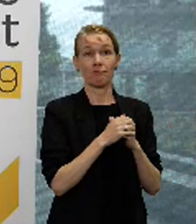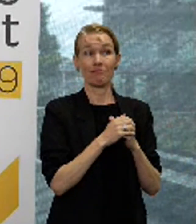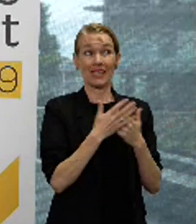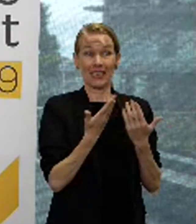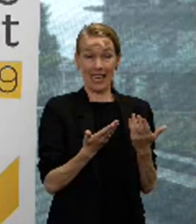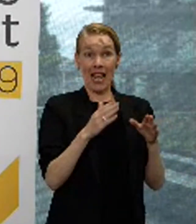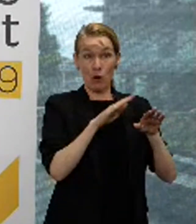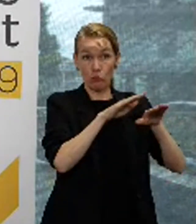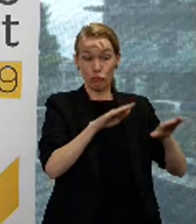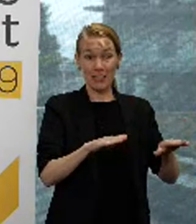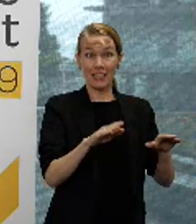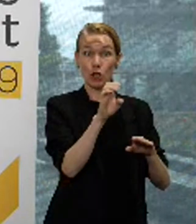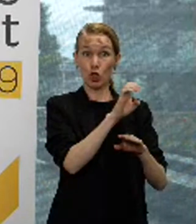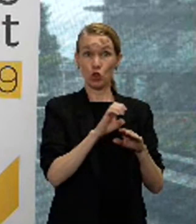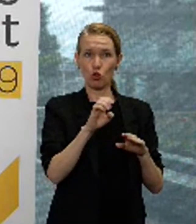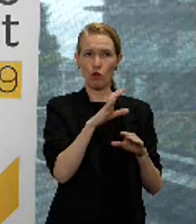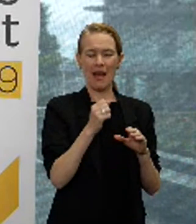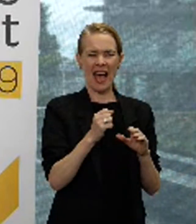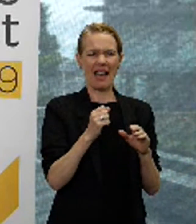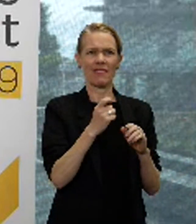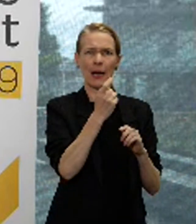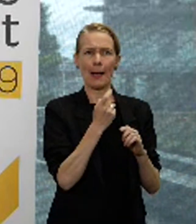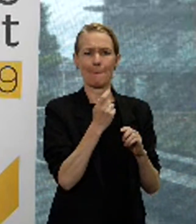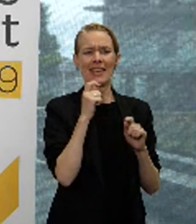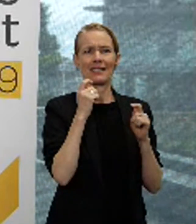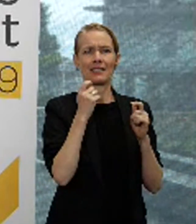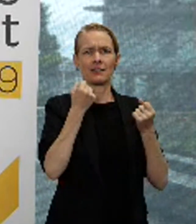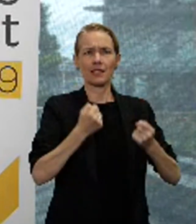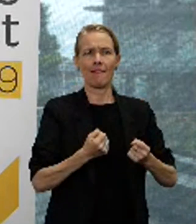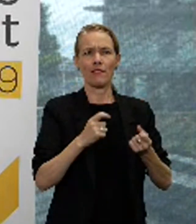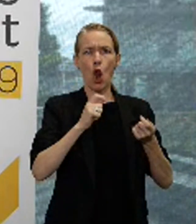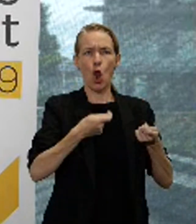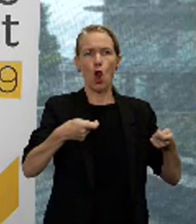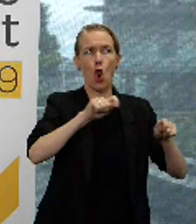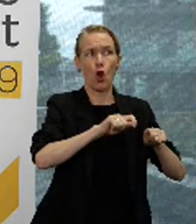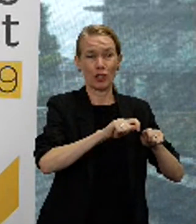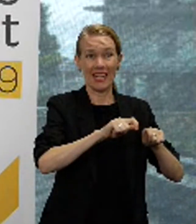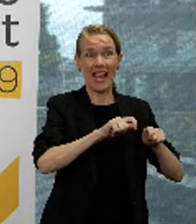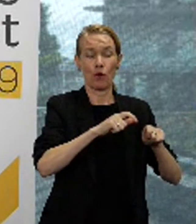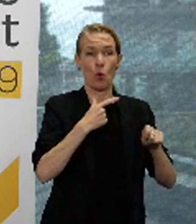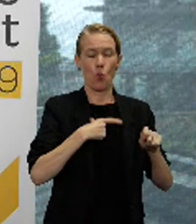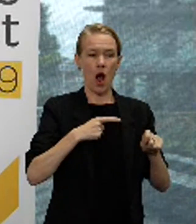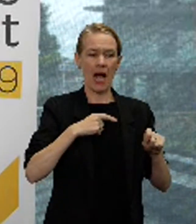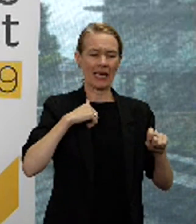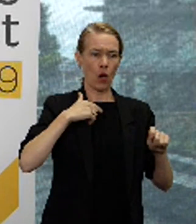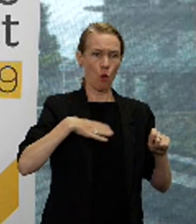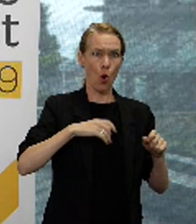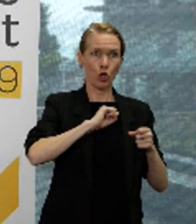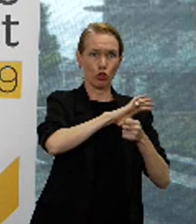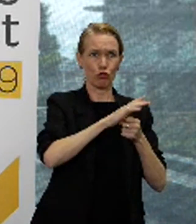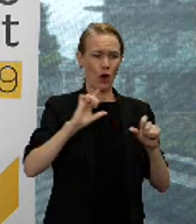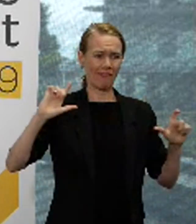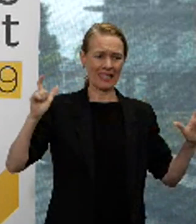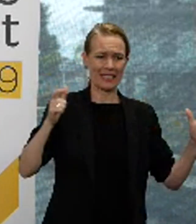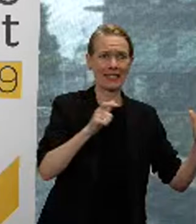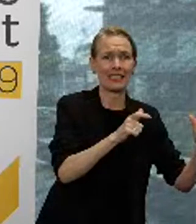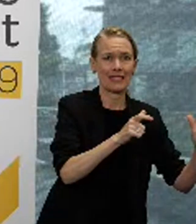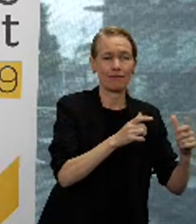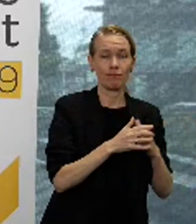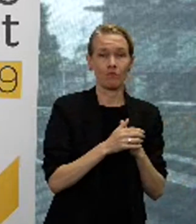having to Institute quite significant restrictions on movement to get ahead of and on top of the virus.